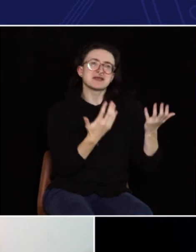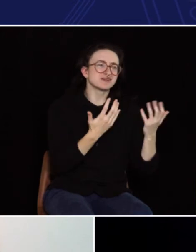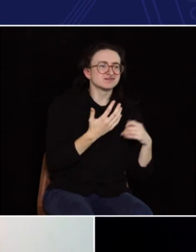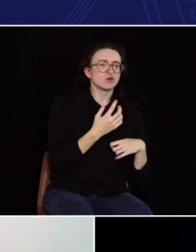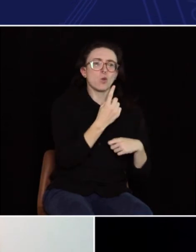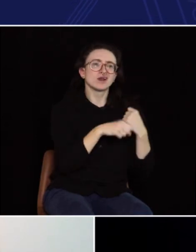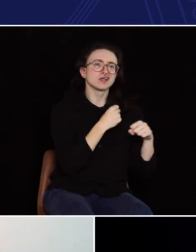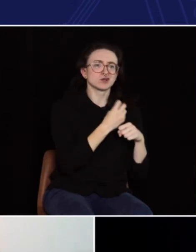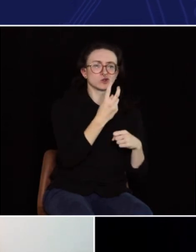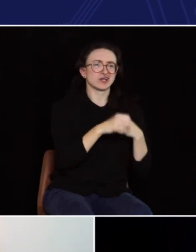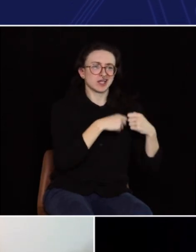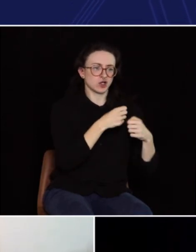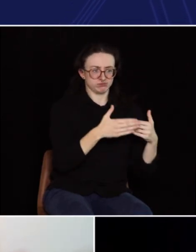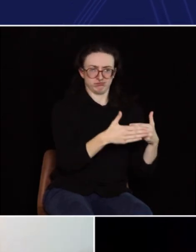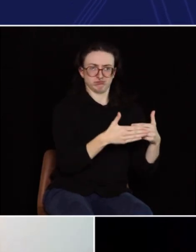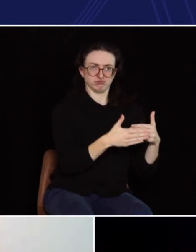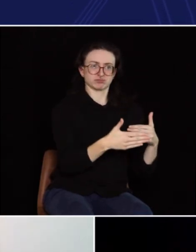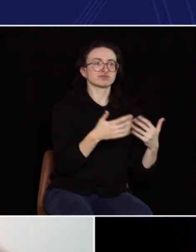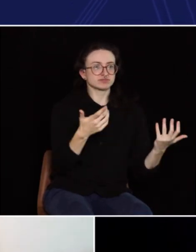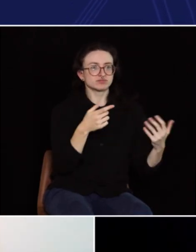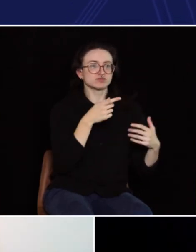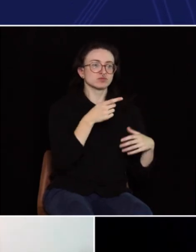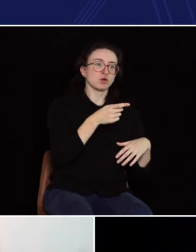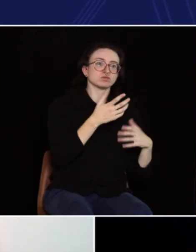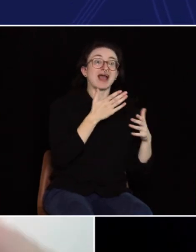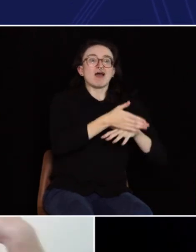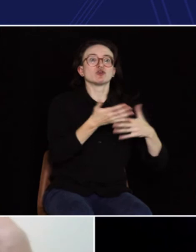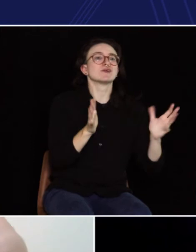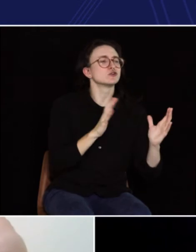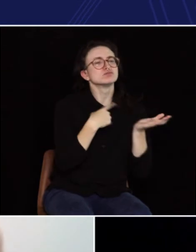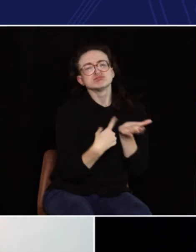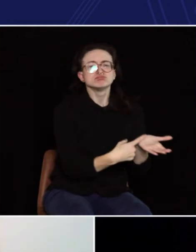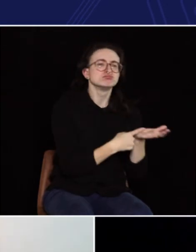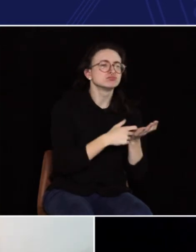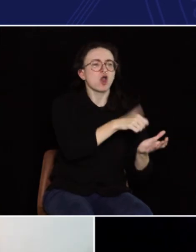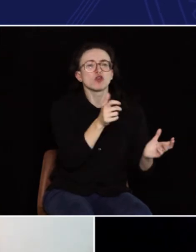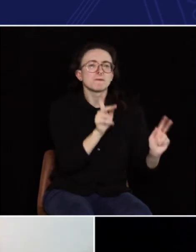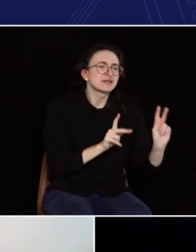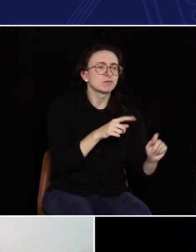and probably like one or two years later, after you talk to more people...